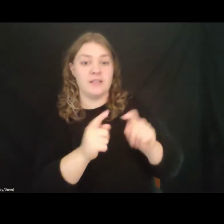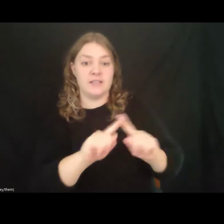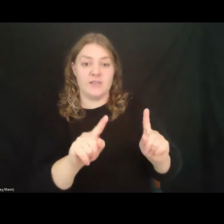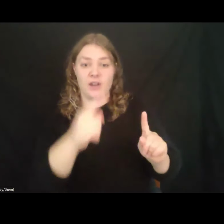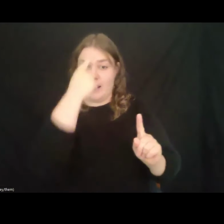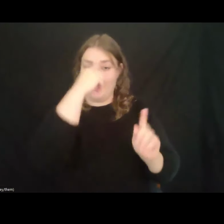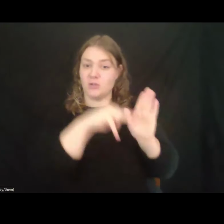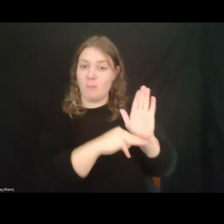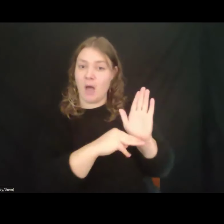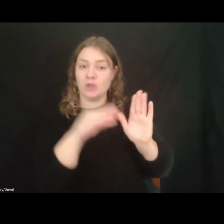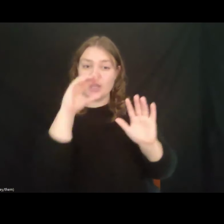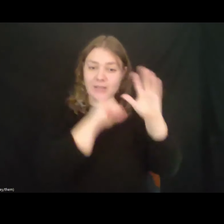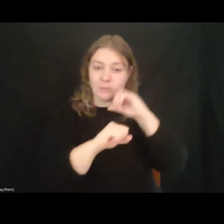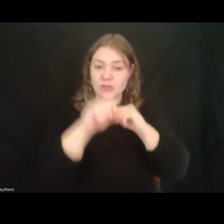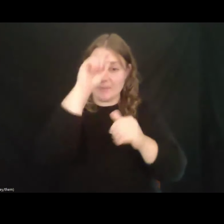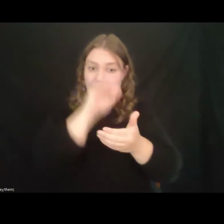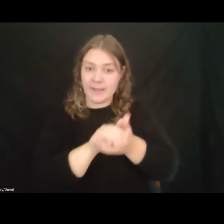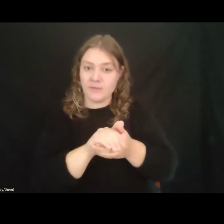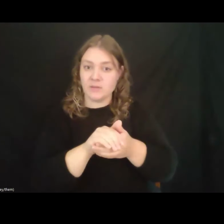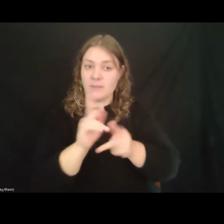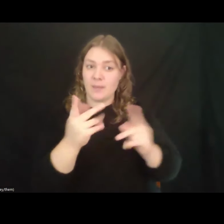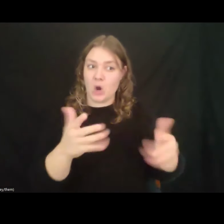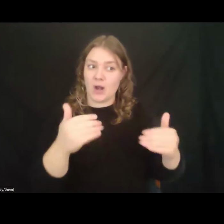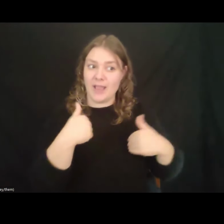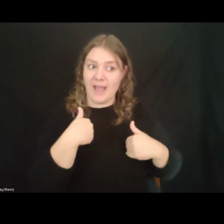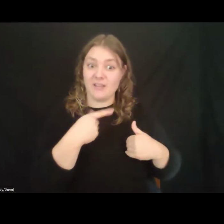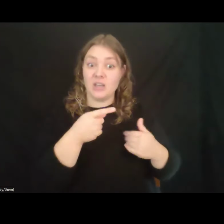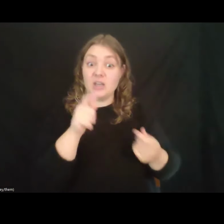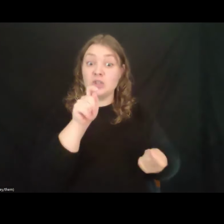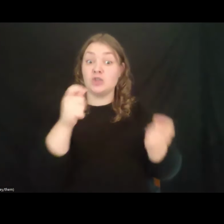and assumptions and belief that people have shift that of the Ed and start creating an